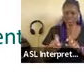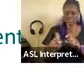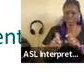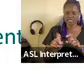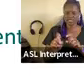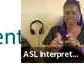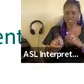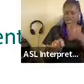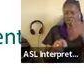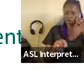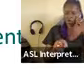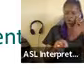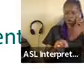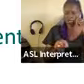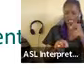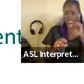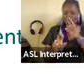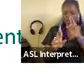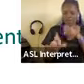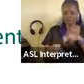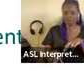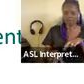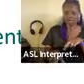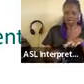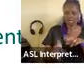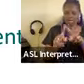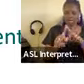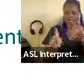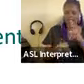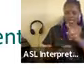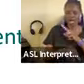However, the good news is our hospitalizations have really remained